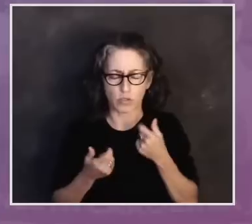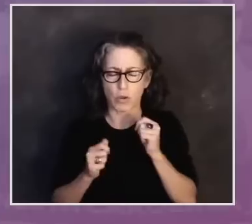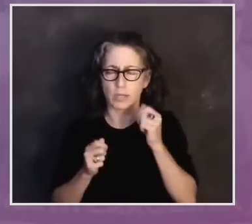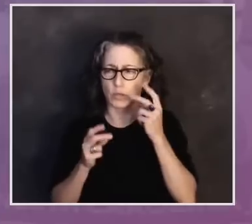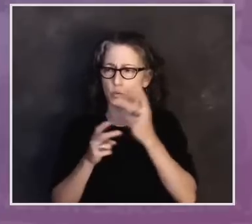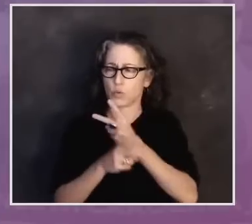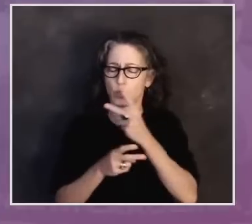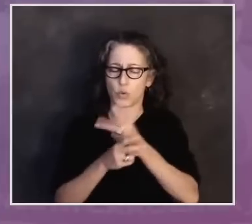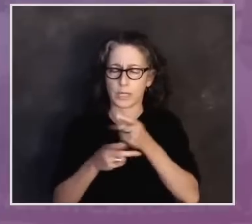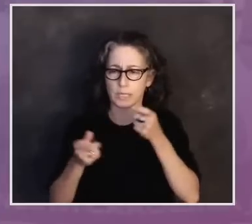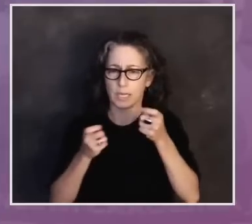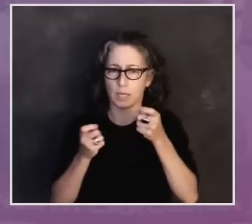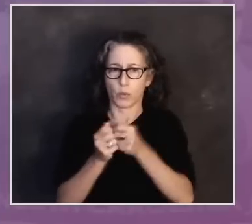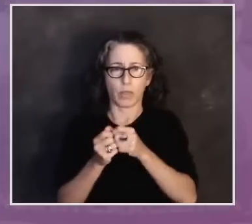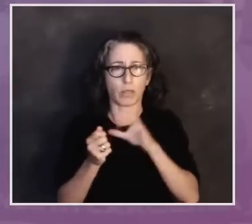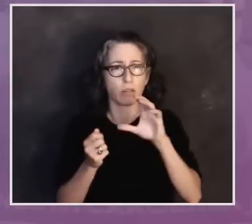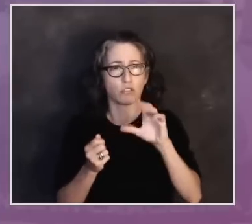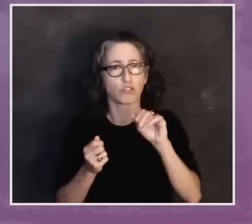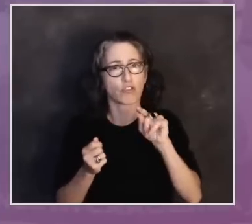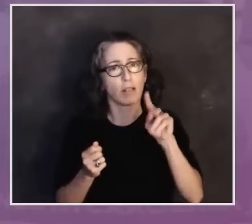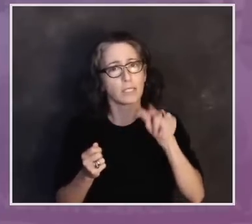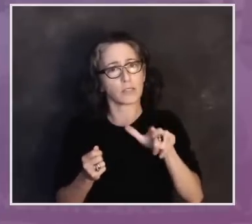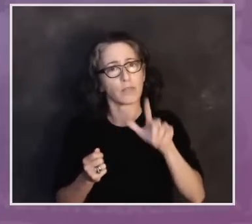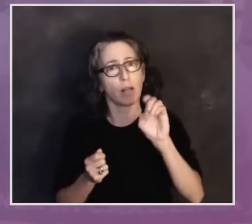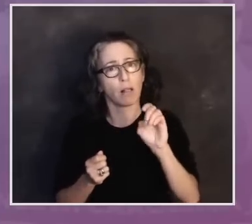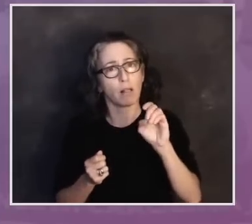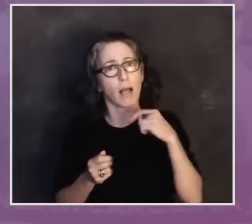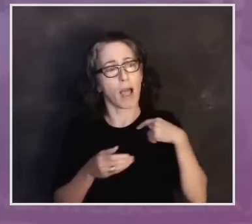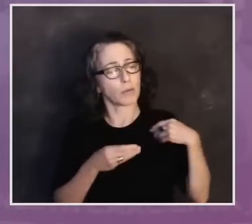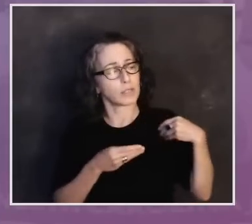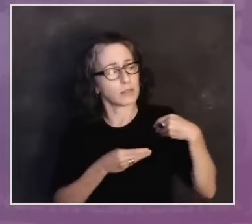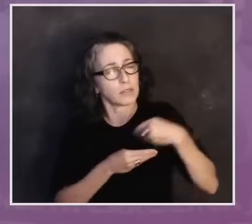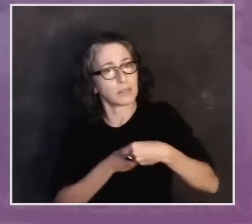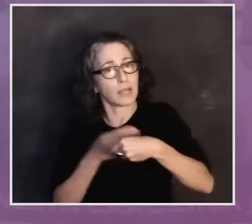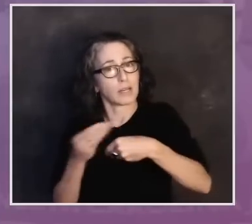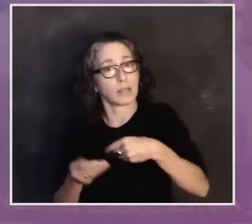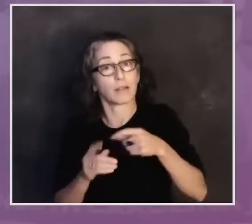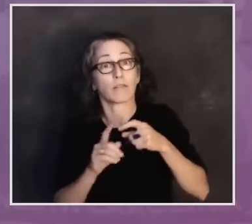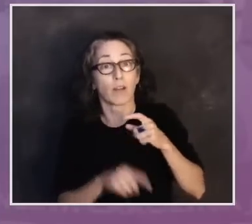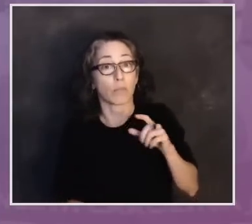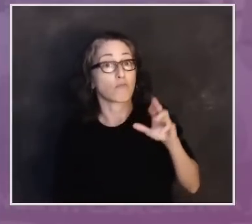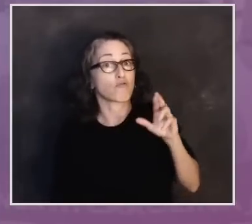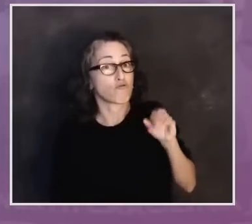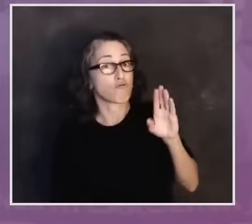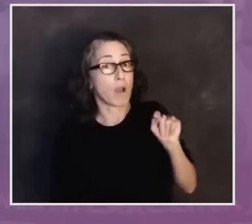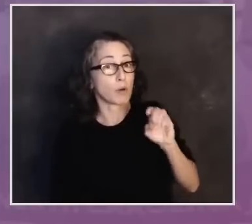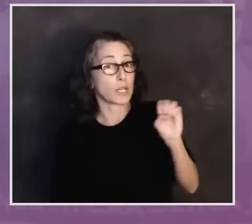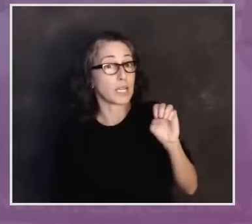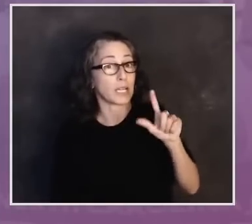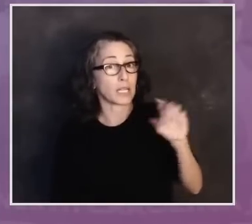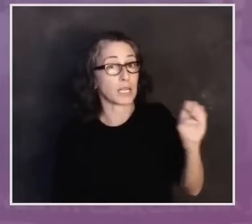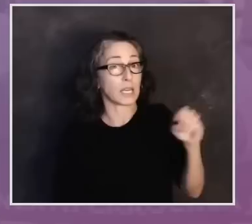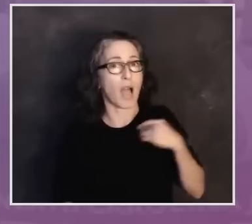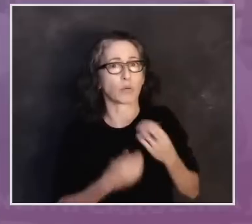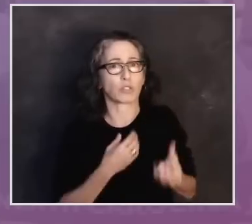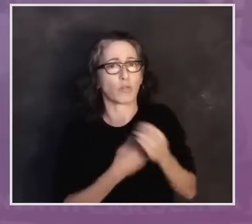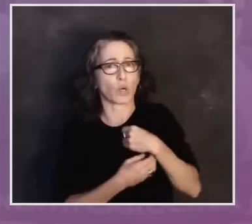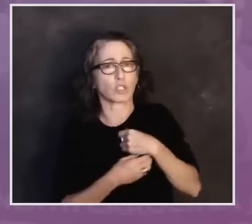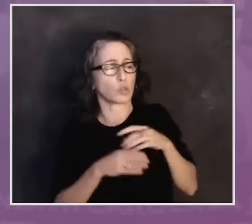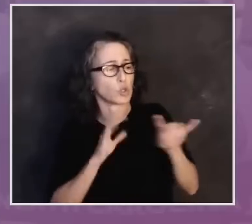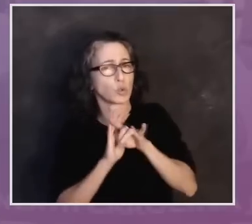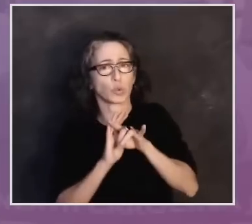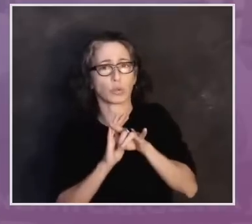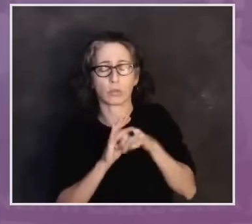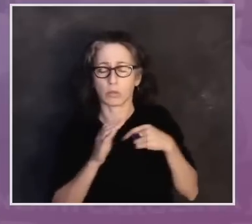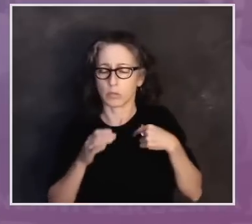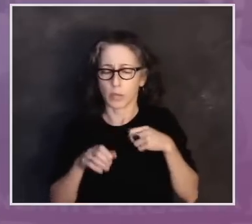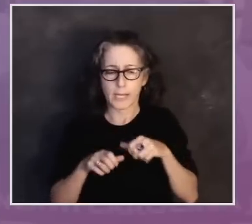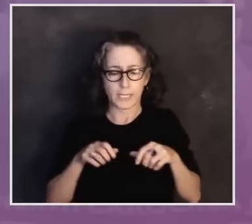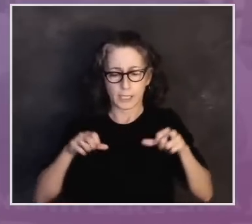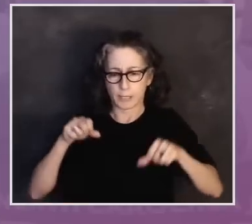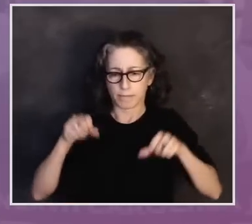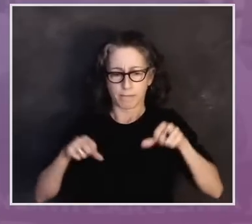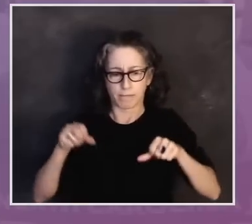FOREVER.